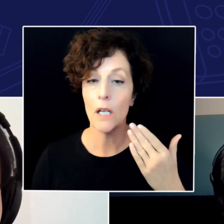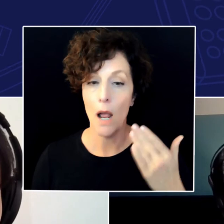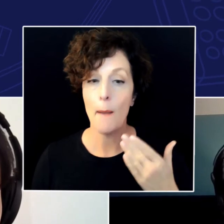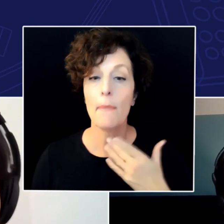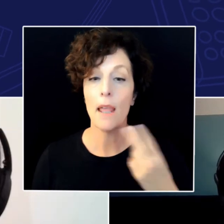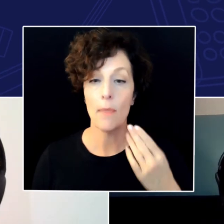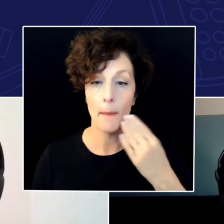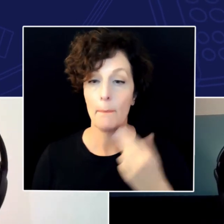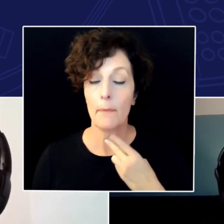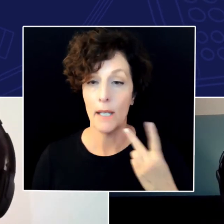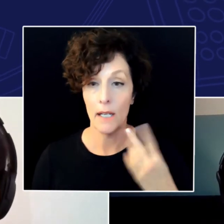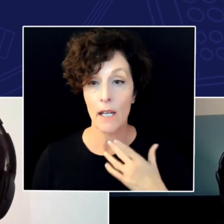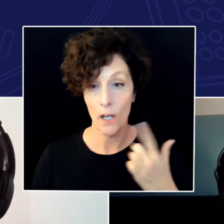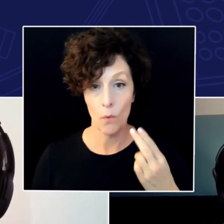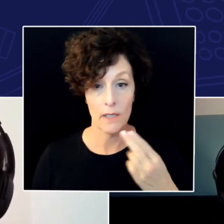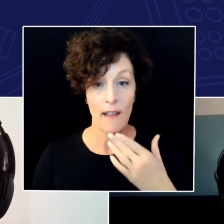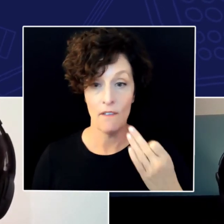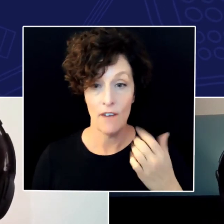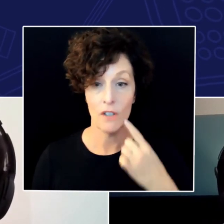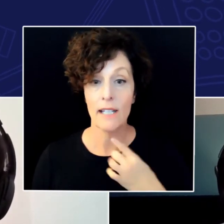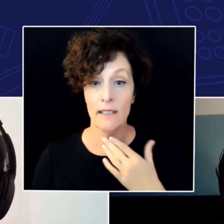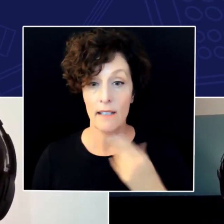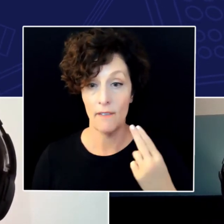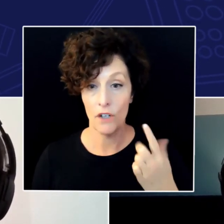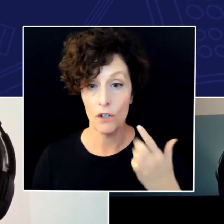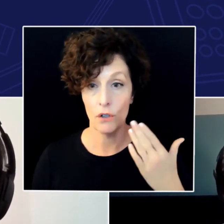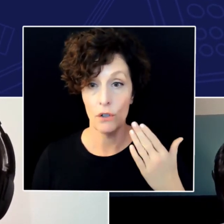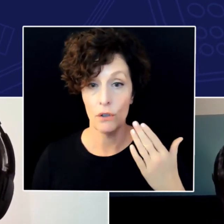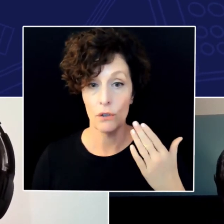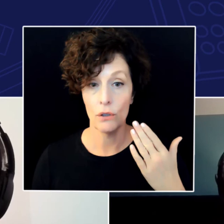In the beginning it was -- it was very difficult.